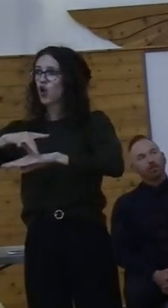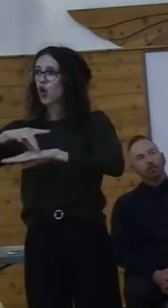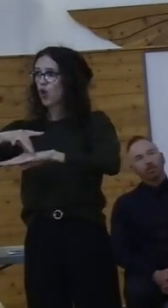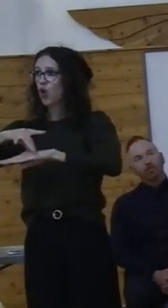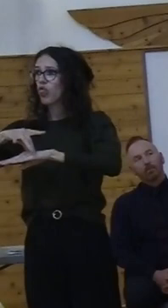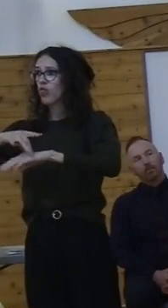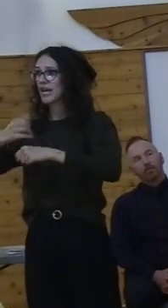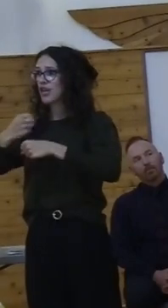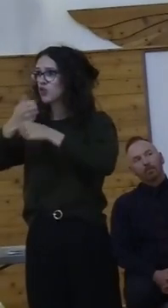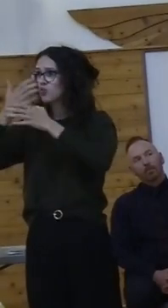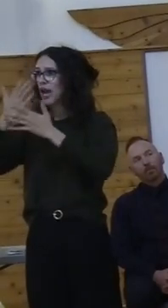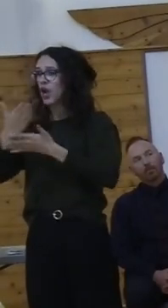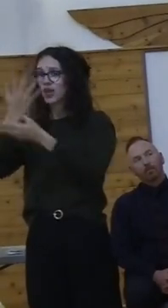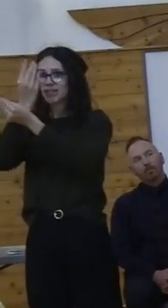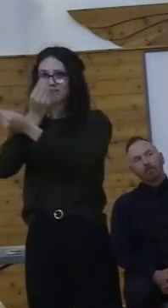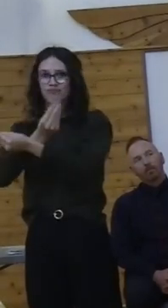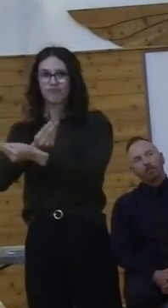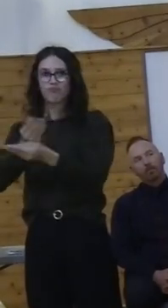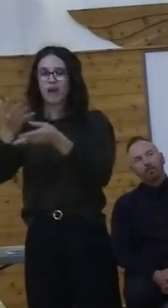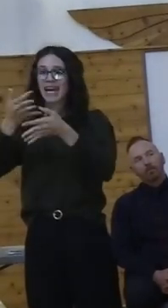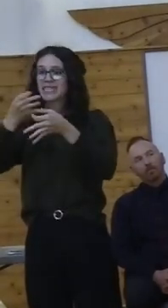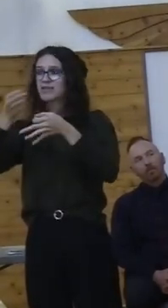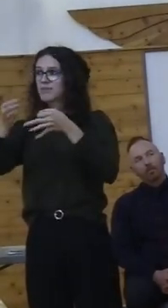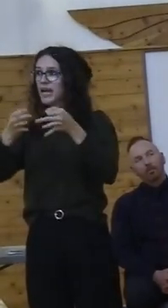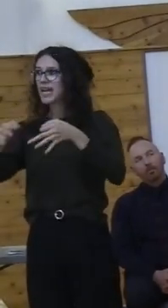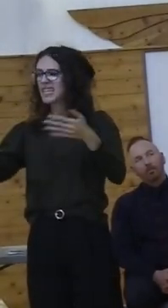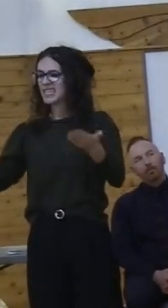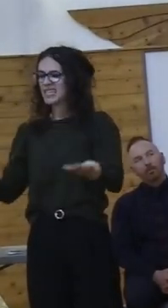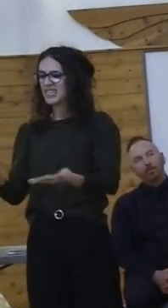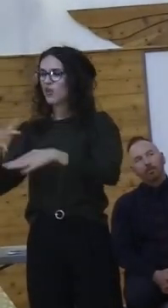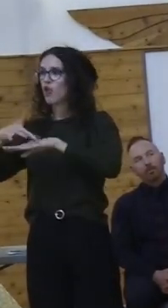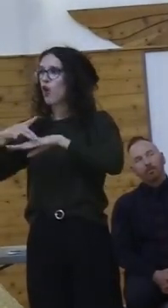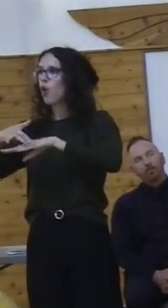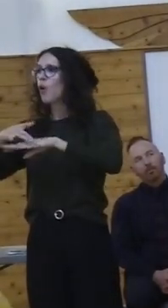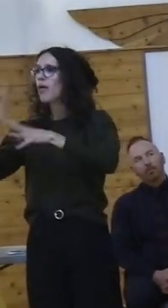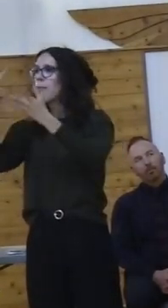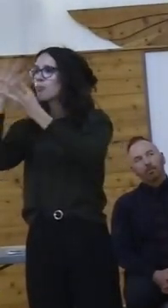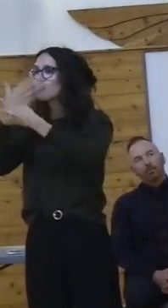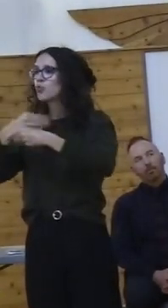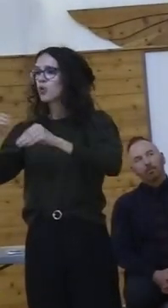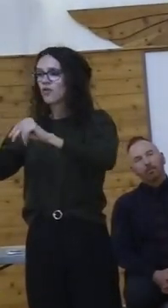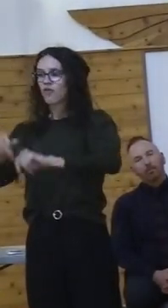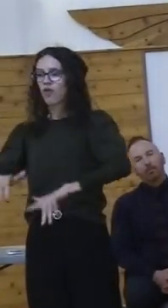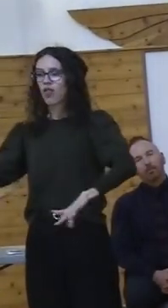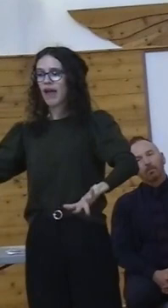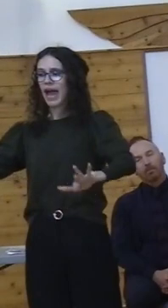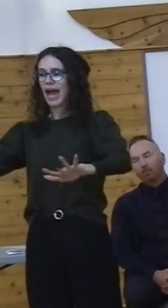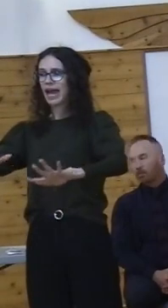place for you and I need you to go there and this young person cried to creator and said